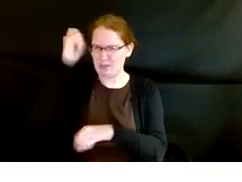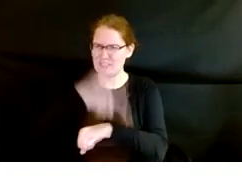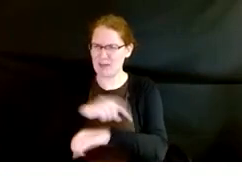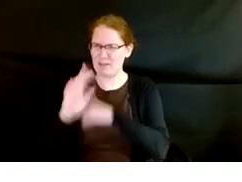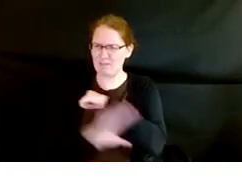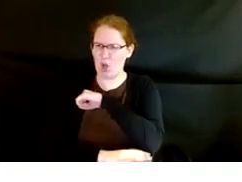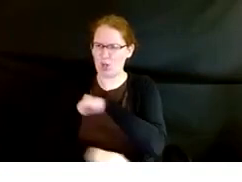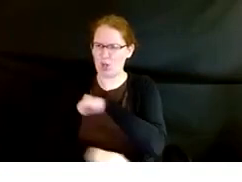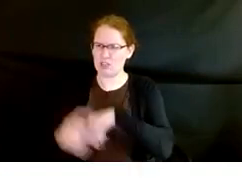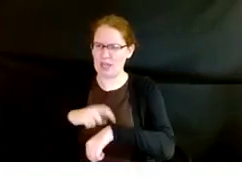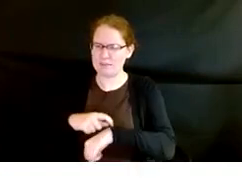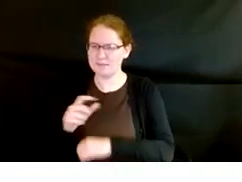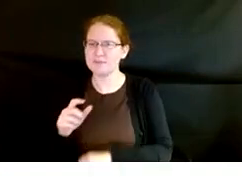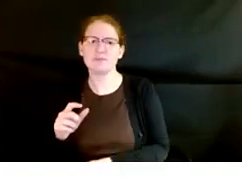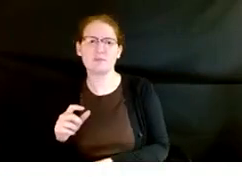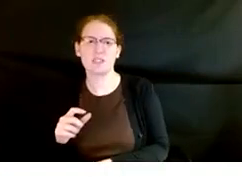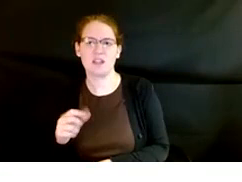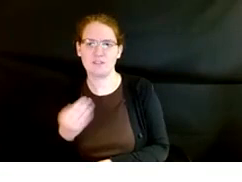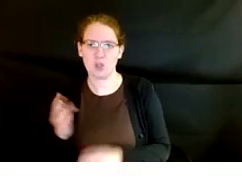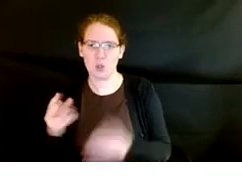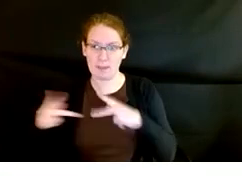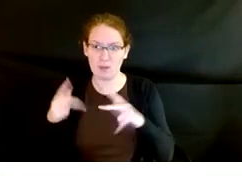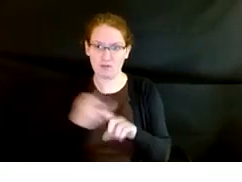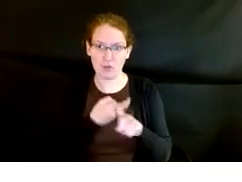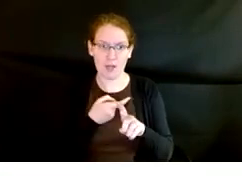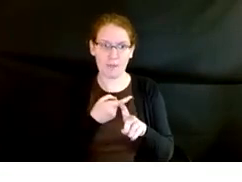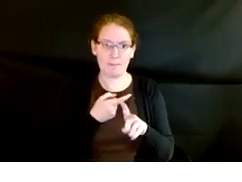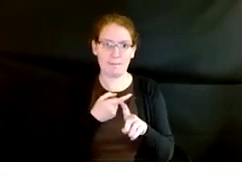with a couple of individuals from Vanderbilt Medical Center